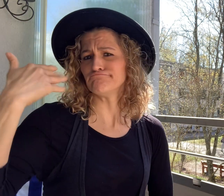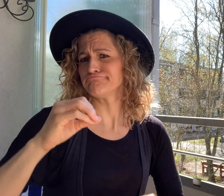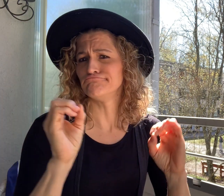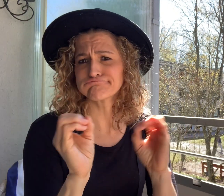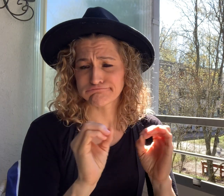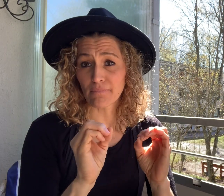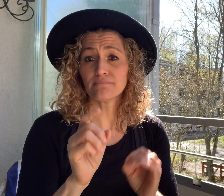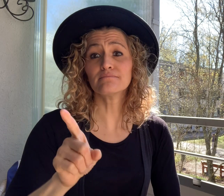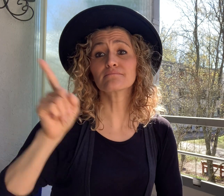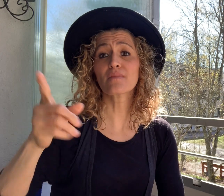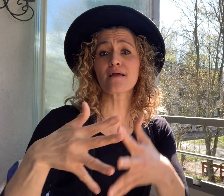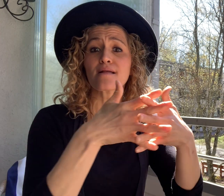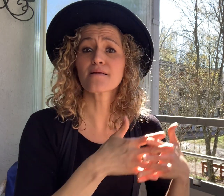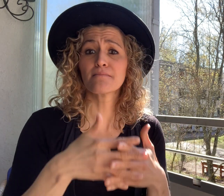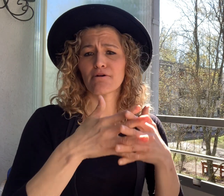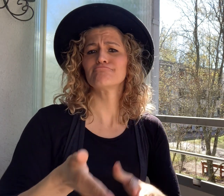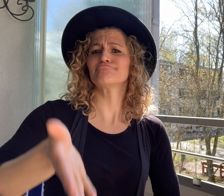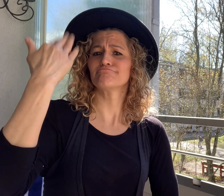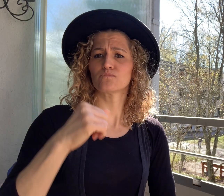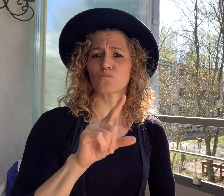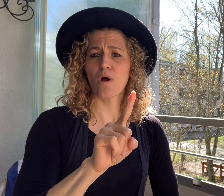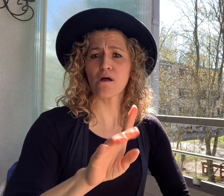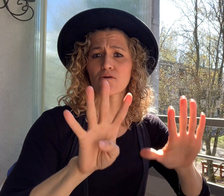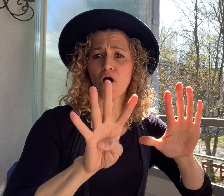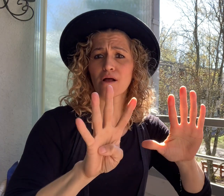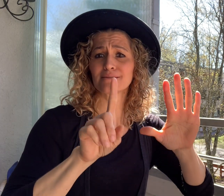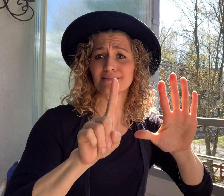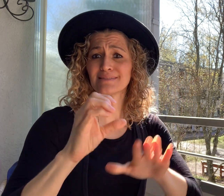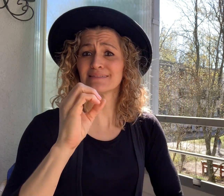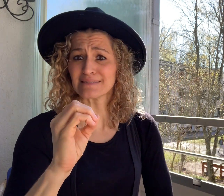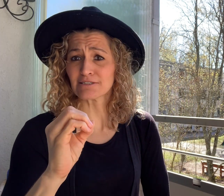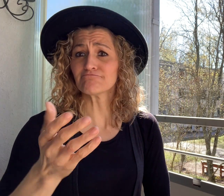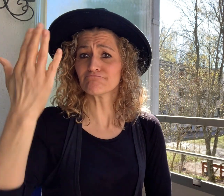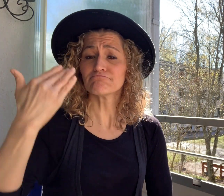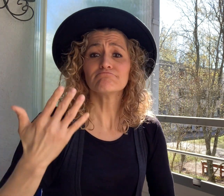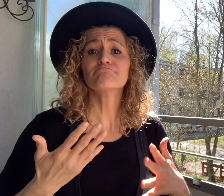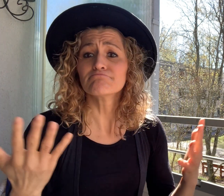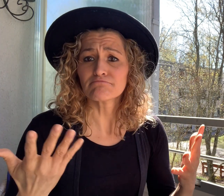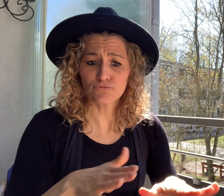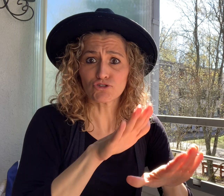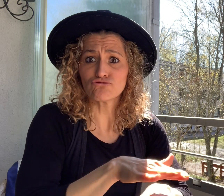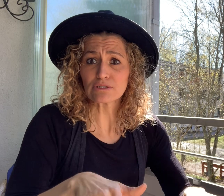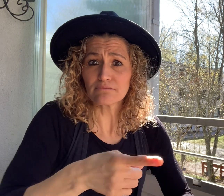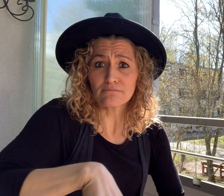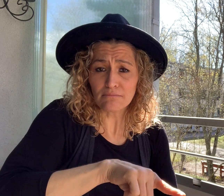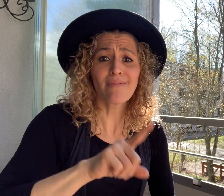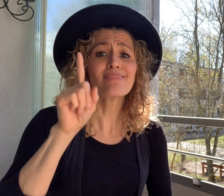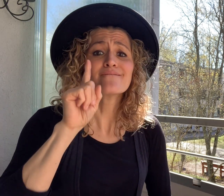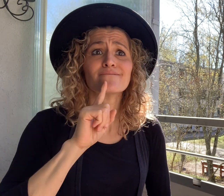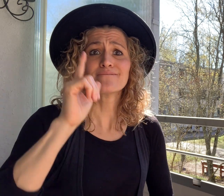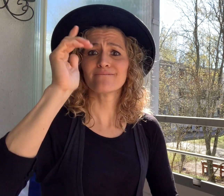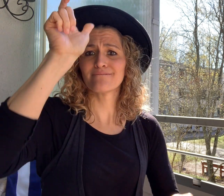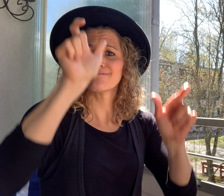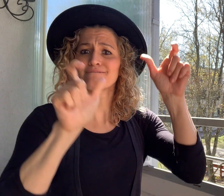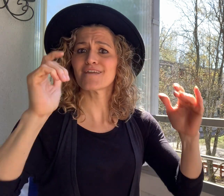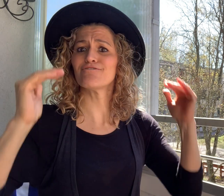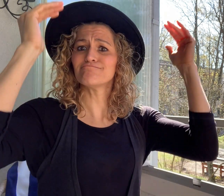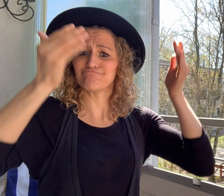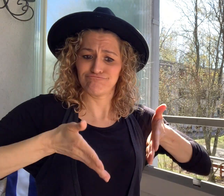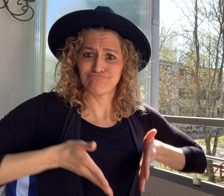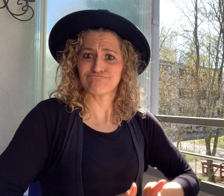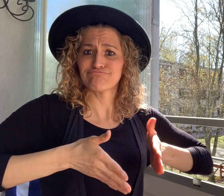profession in the US in the 1960’s, children of Deaf adults